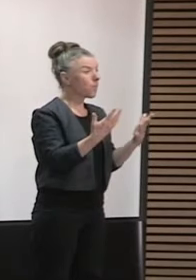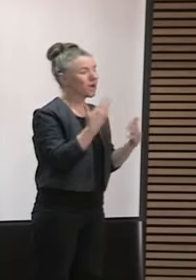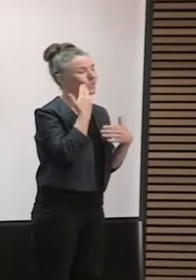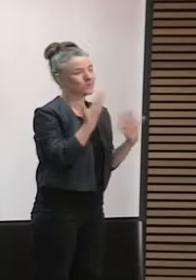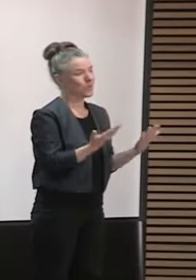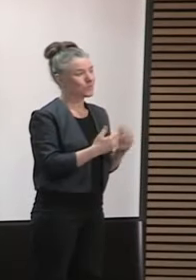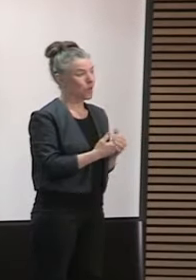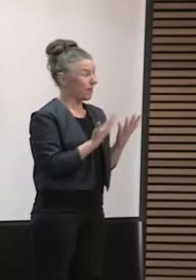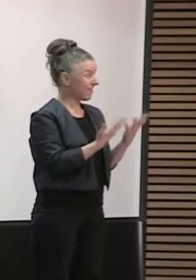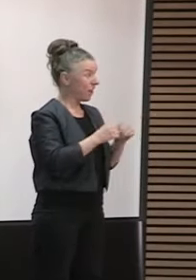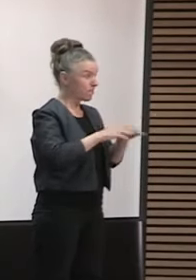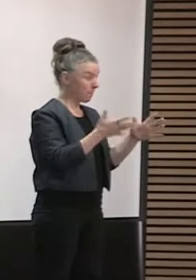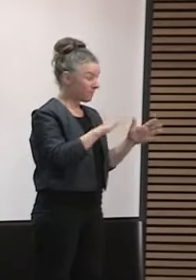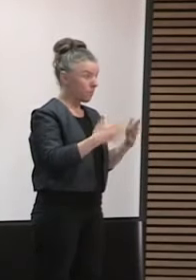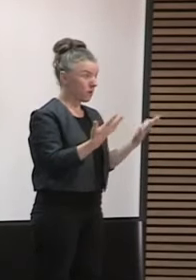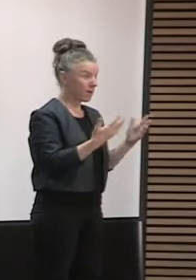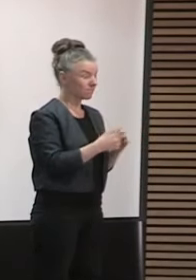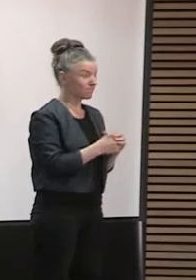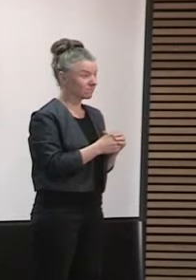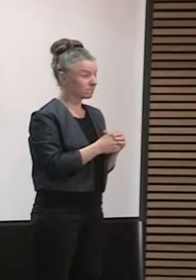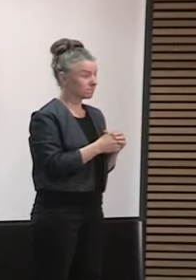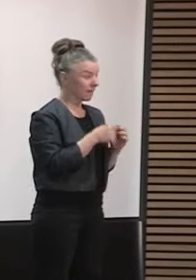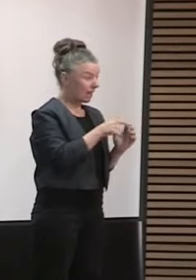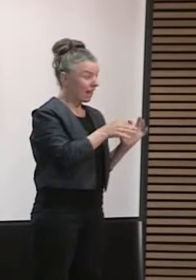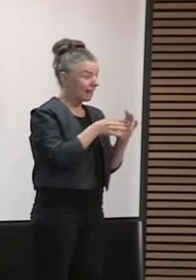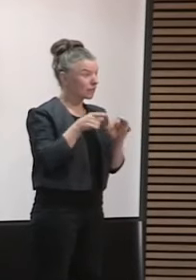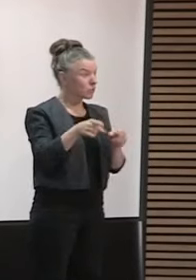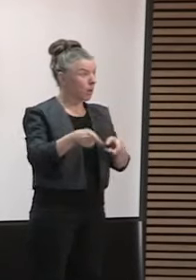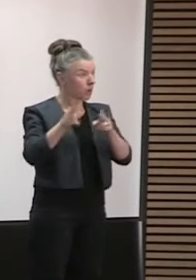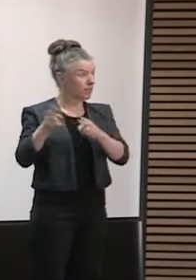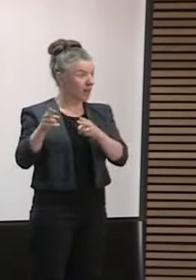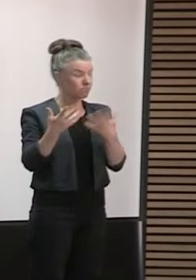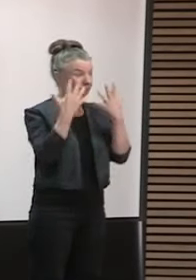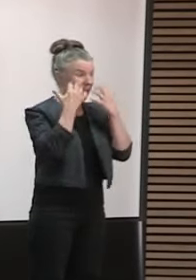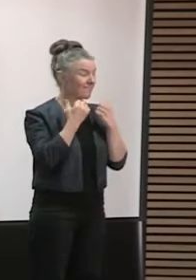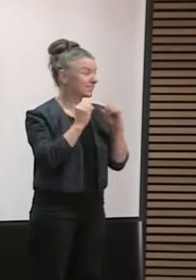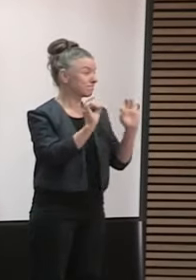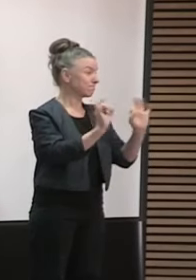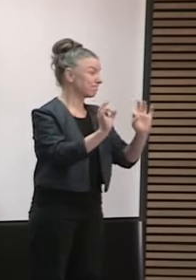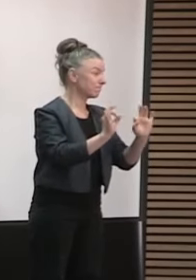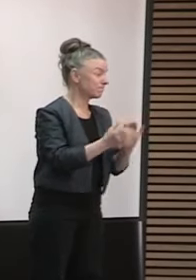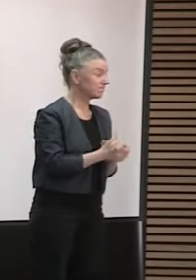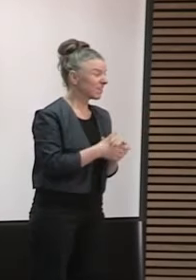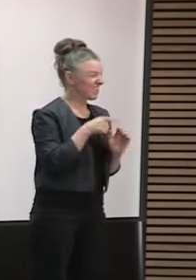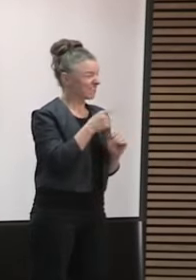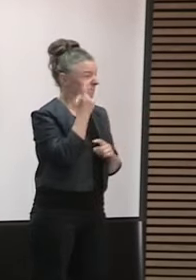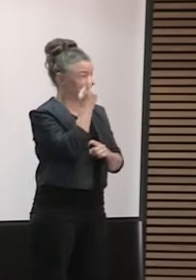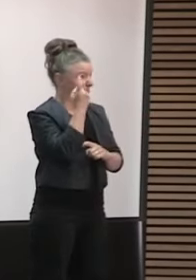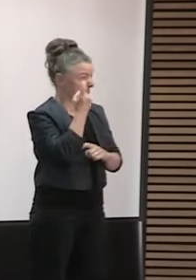have been. We're absolutely intent on trying to find the source, just as we are intent on containing the outbreak.